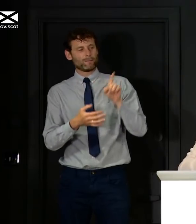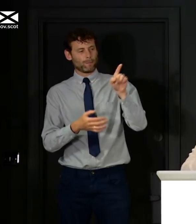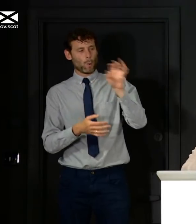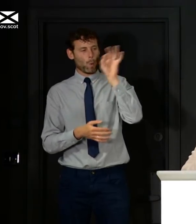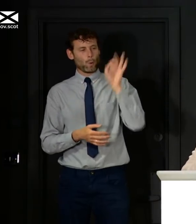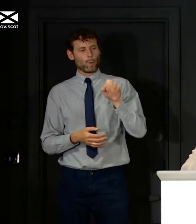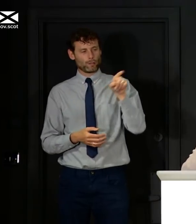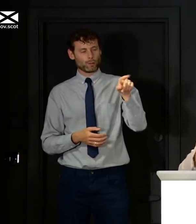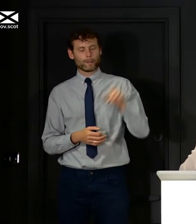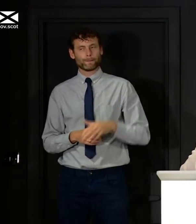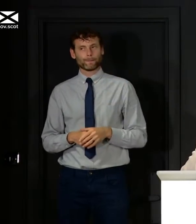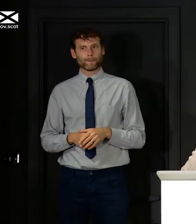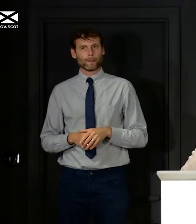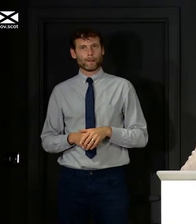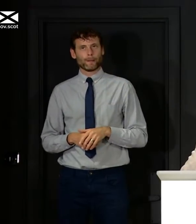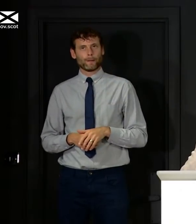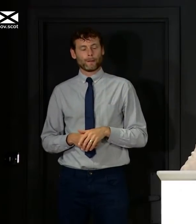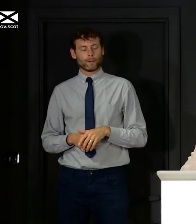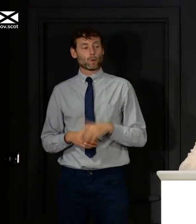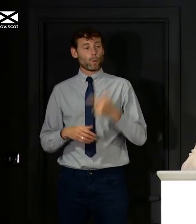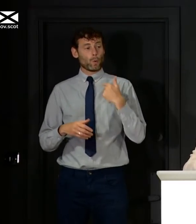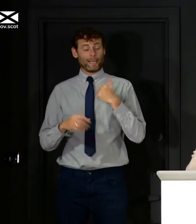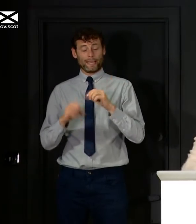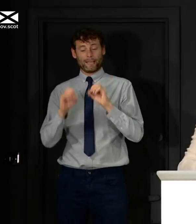if we take this decision we will set out all the detail of it. But it would be likely to